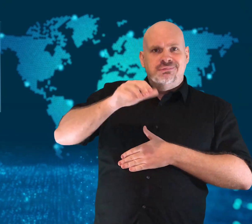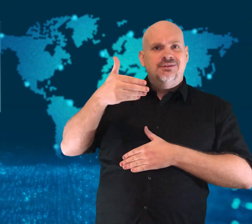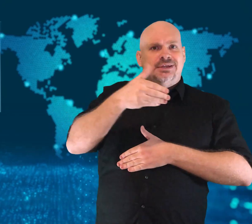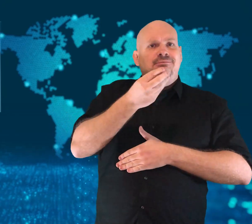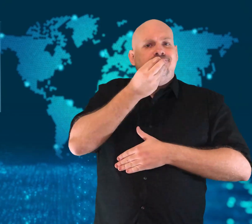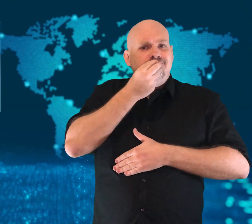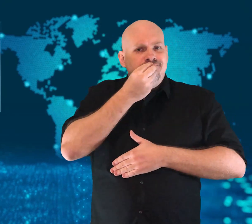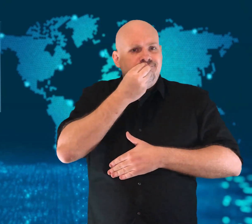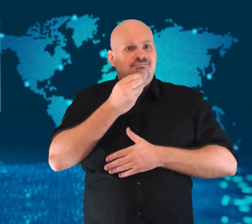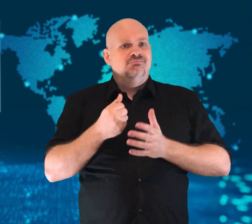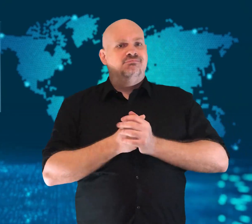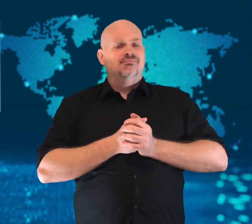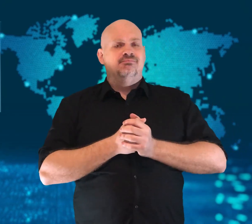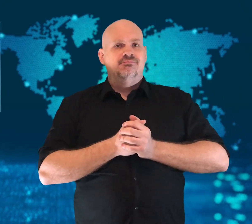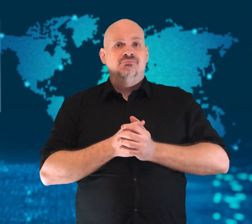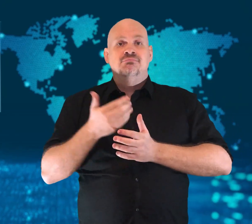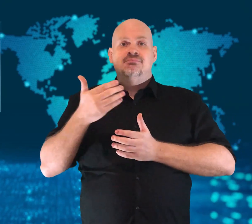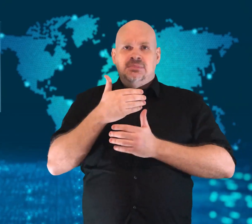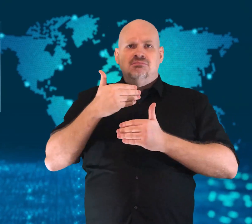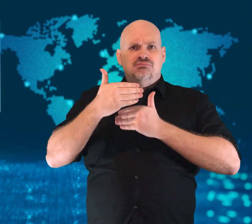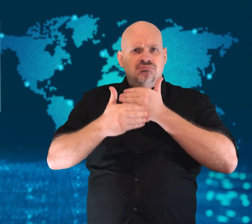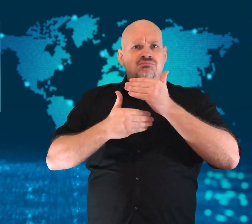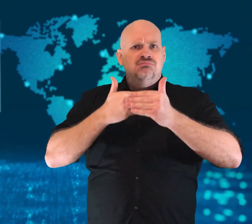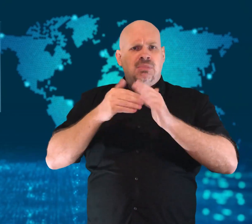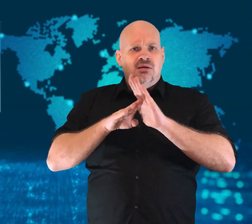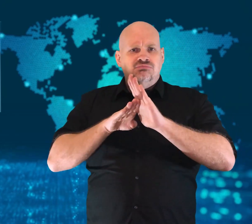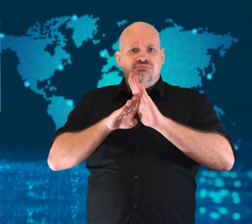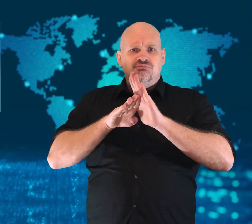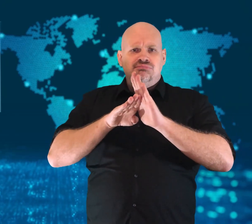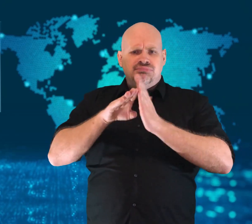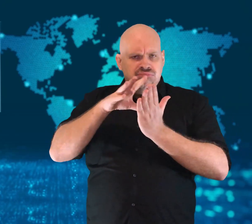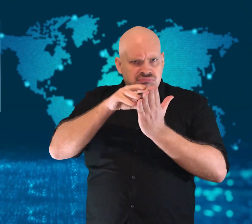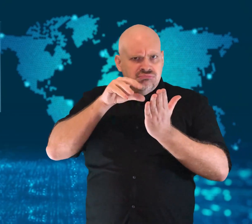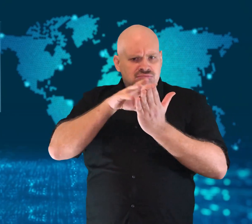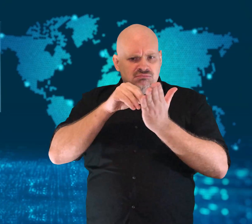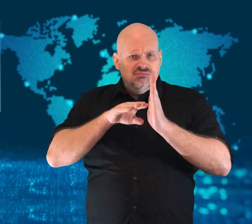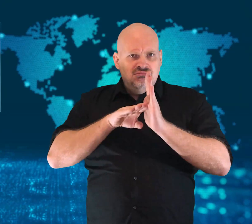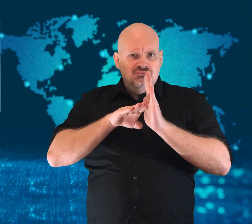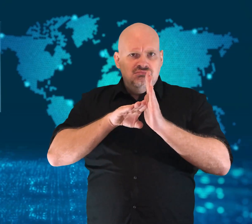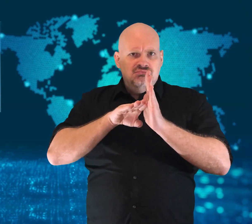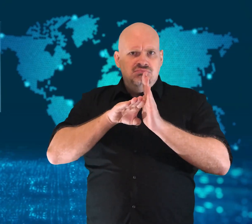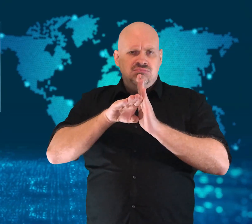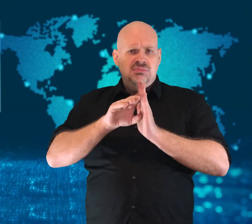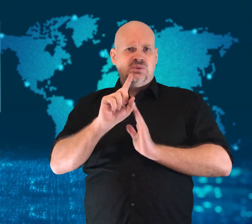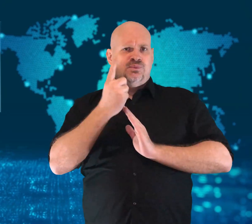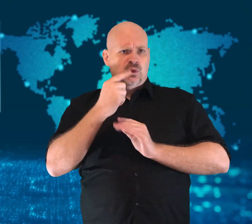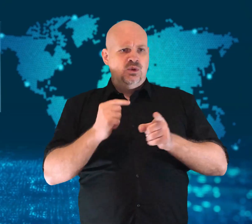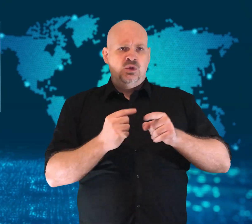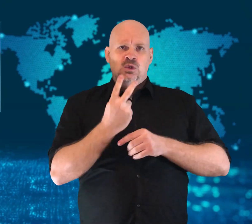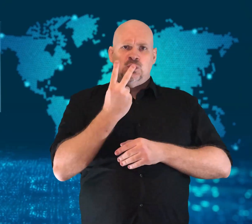As the fish progressed through their driving sessions,